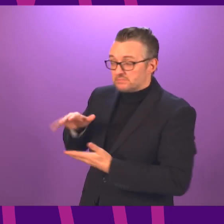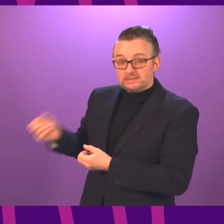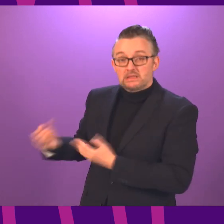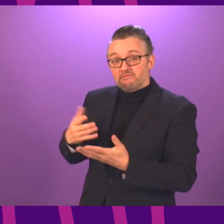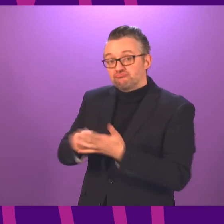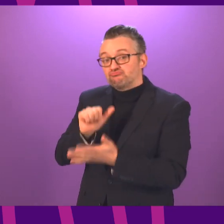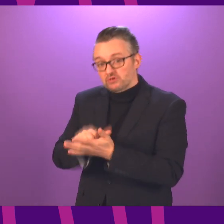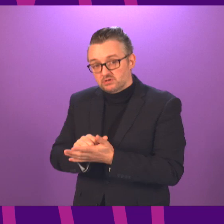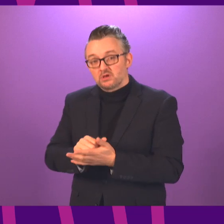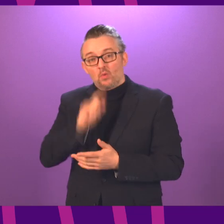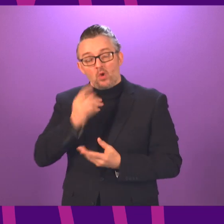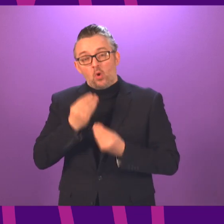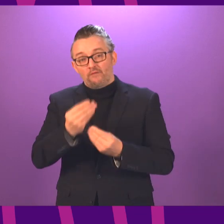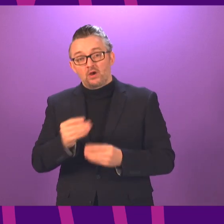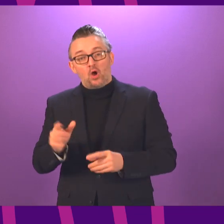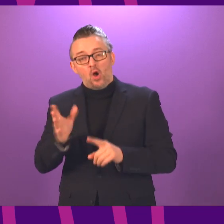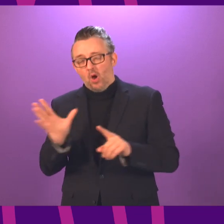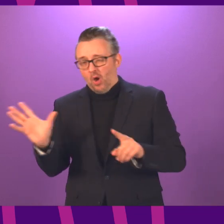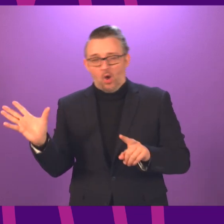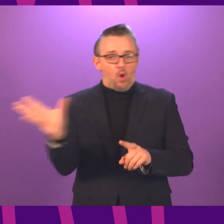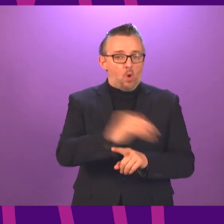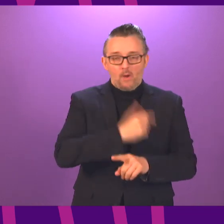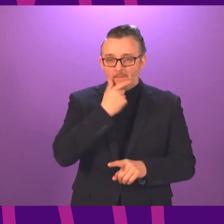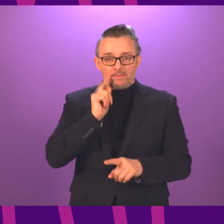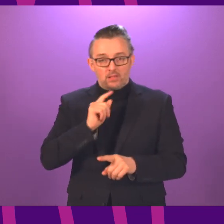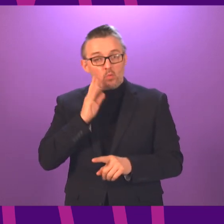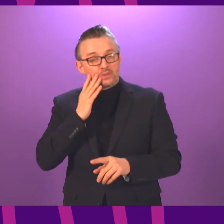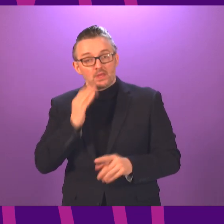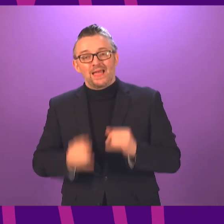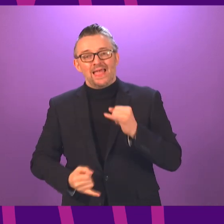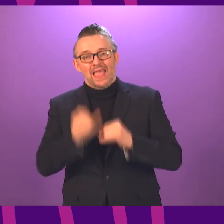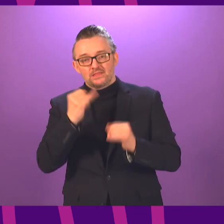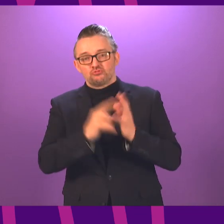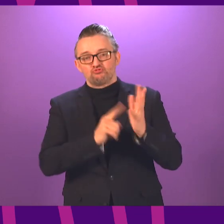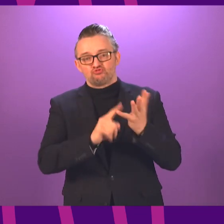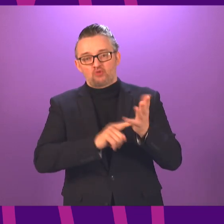have offered first doses to the entire adult population by the end of July, rather than